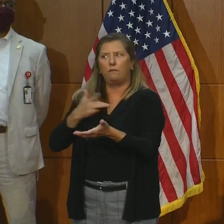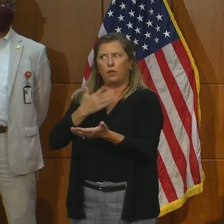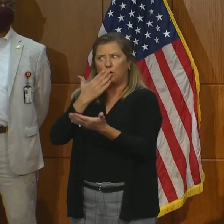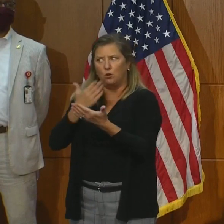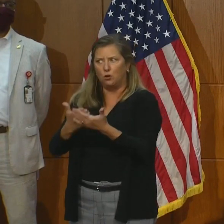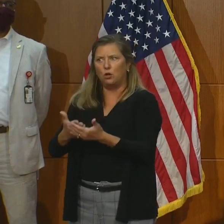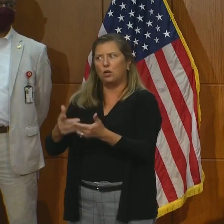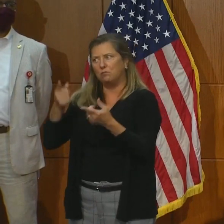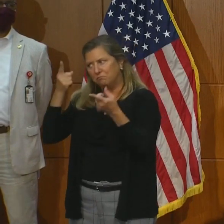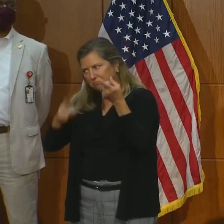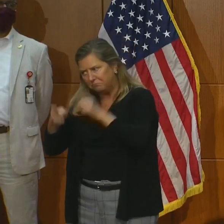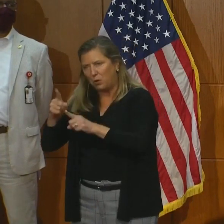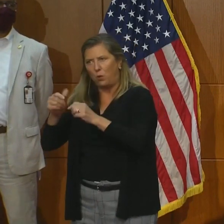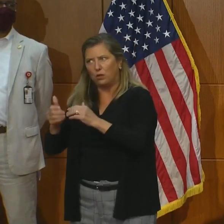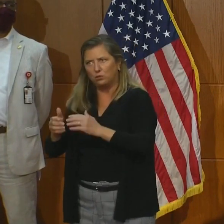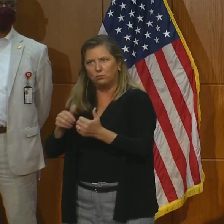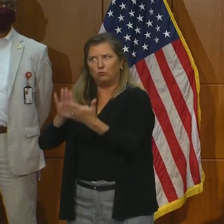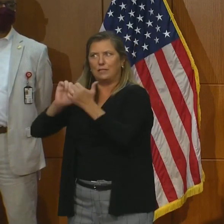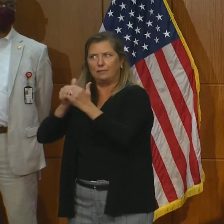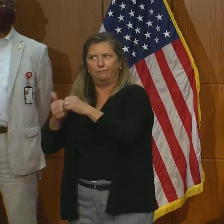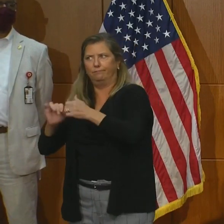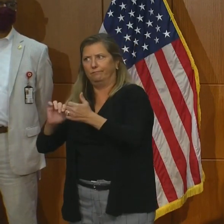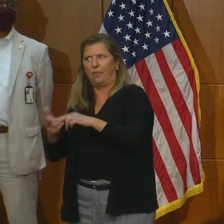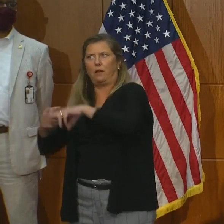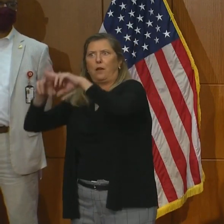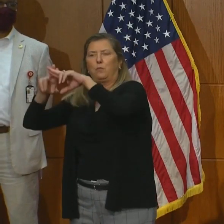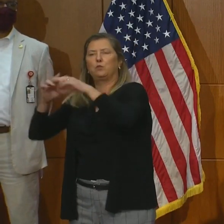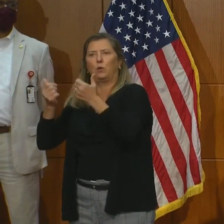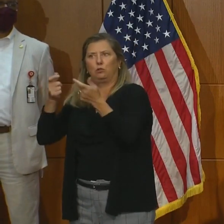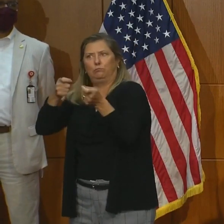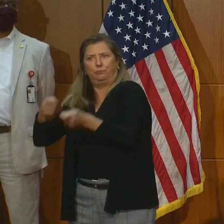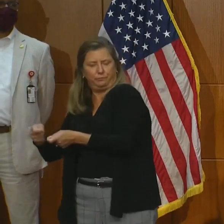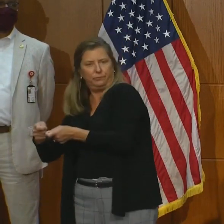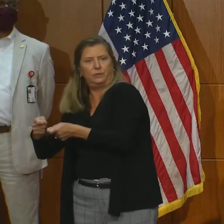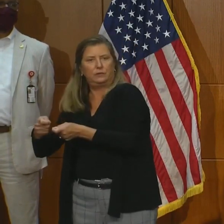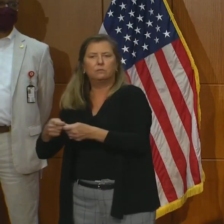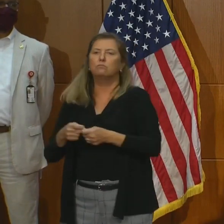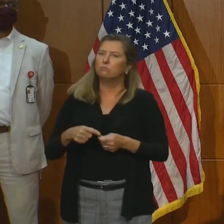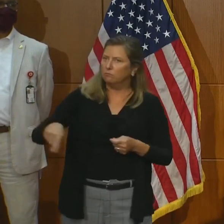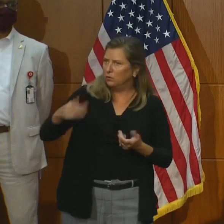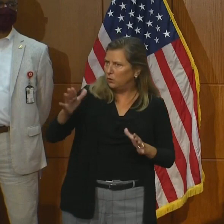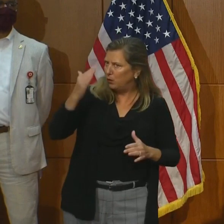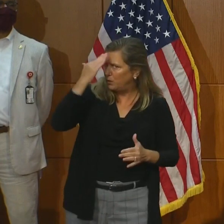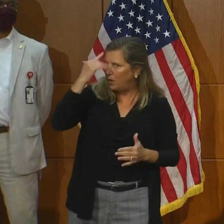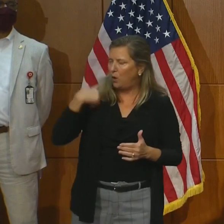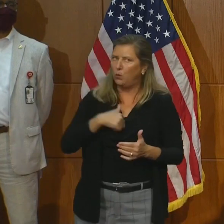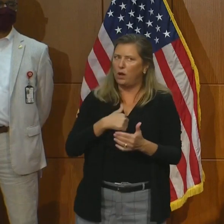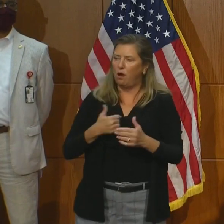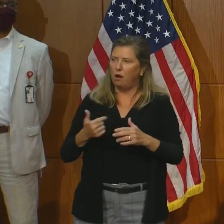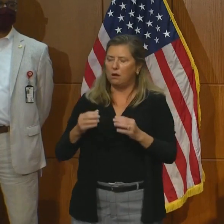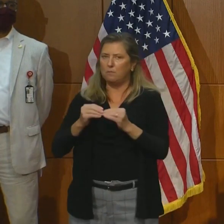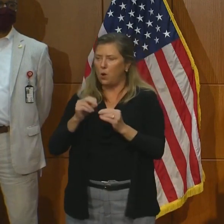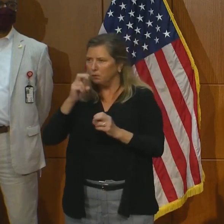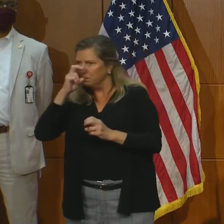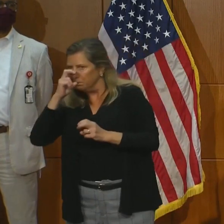HAVE LEFT. I'VE BEEN CONTACT MAYOR. AND ALL THIS AND I'M- A UNIFIED COMMITMENT TO